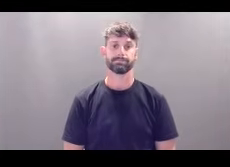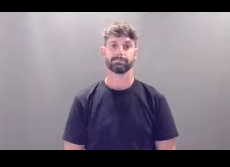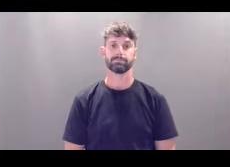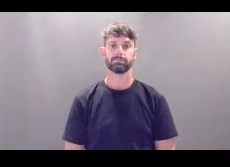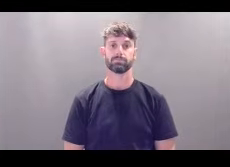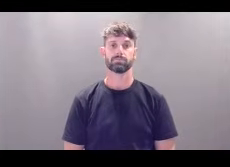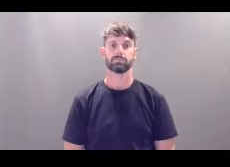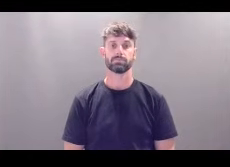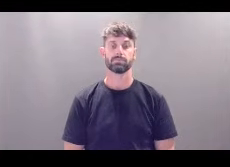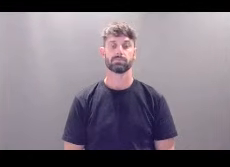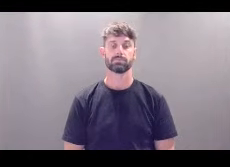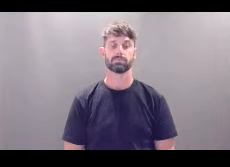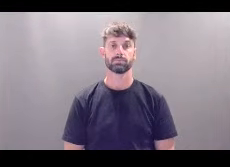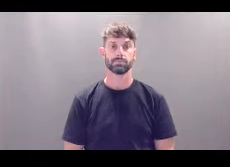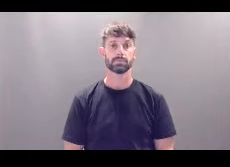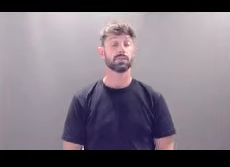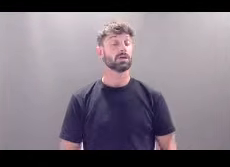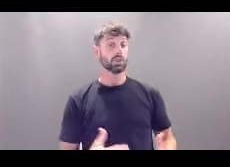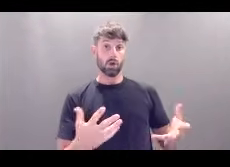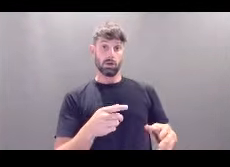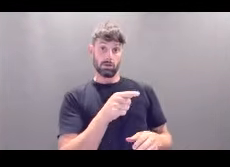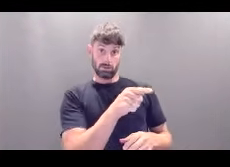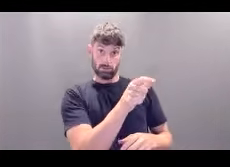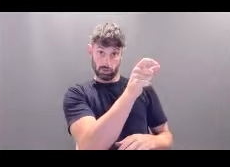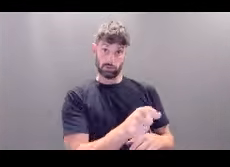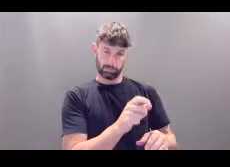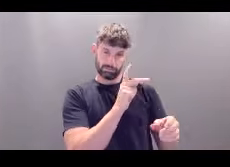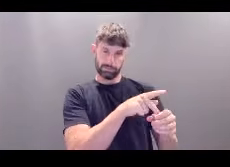A participant or their nominee can choose the providers they